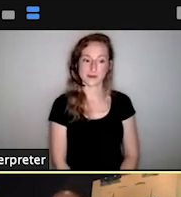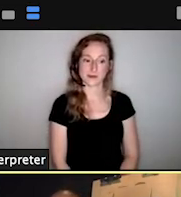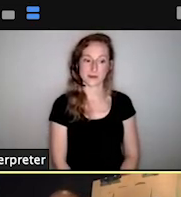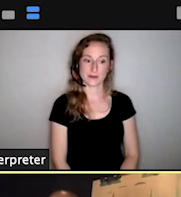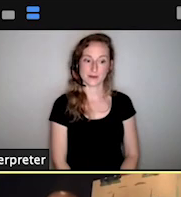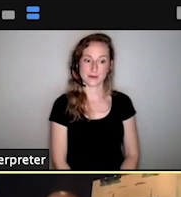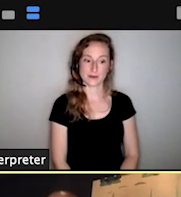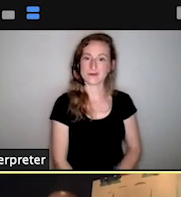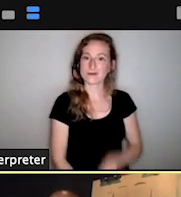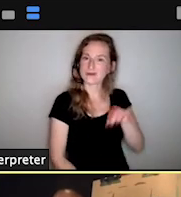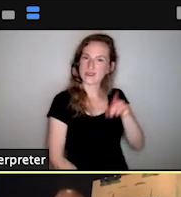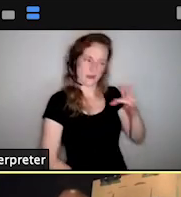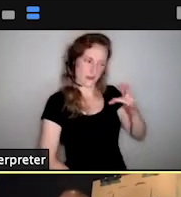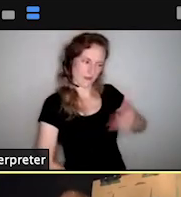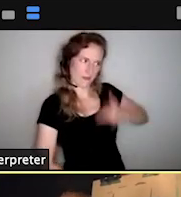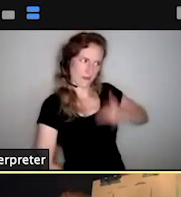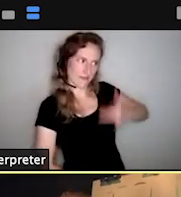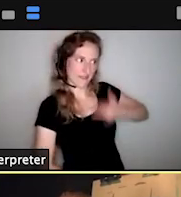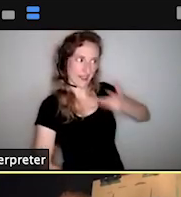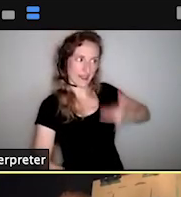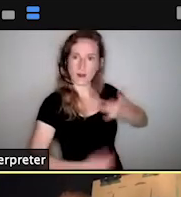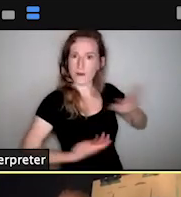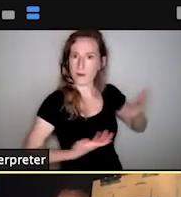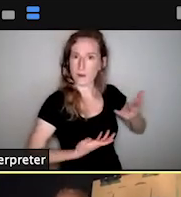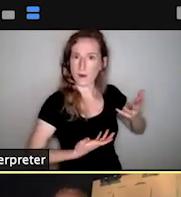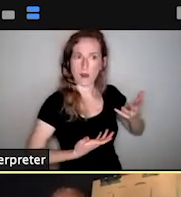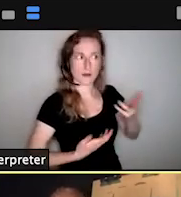What did you feel when you looked at the painting?